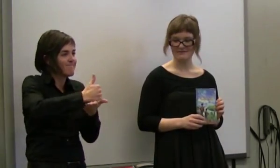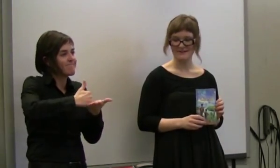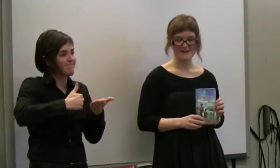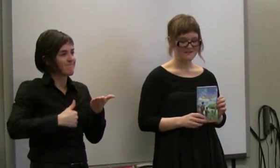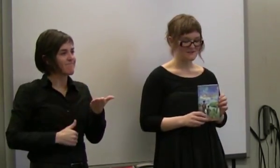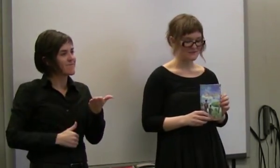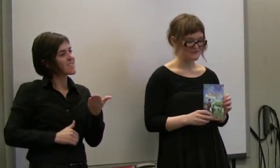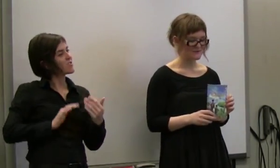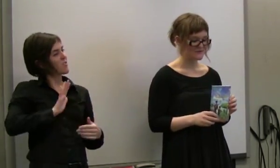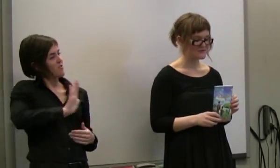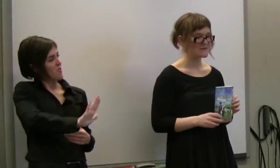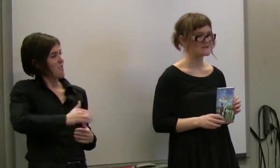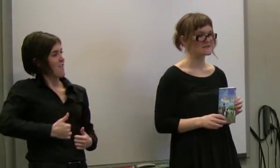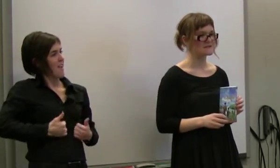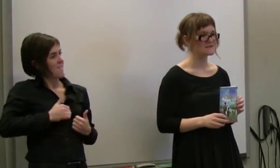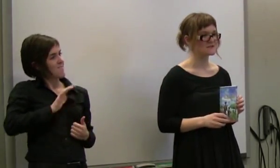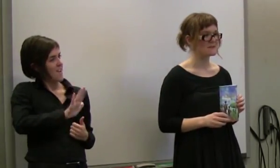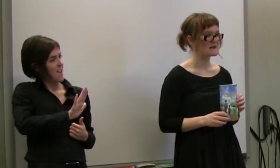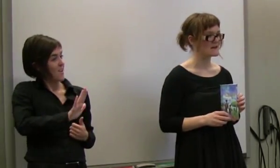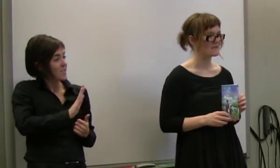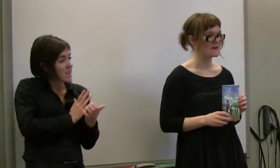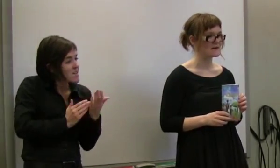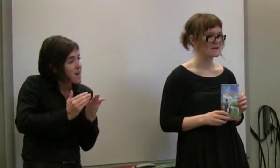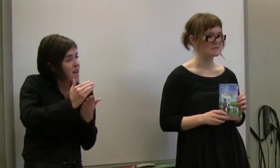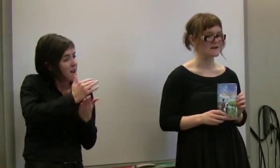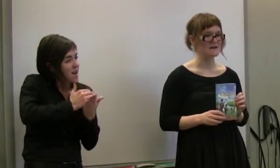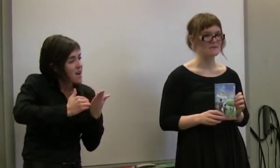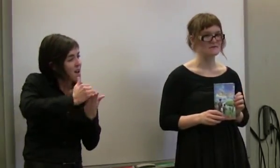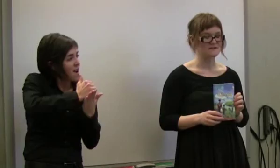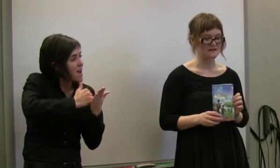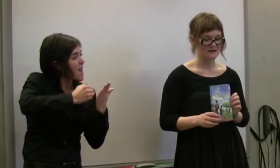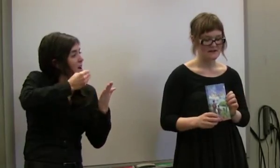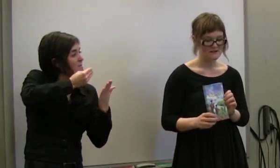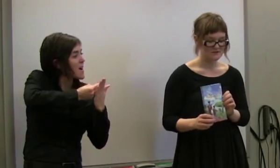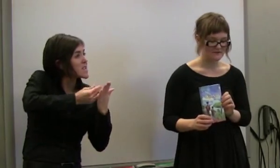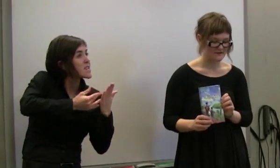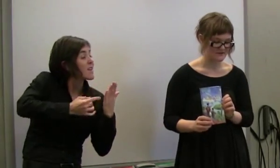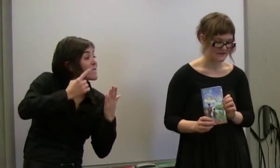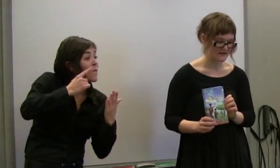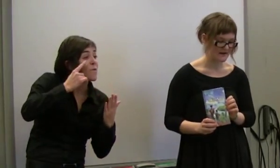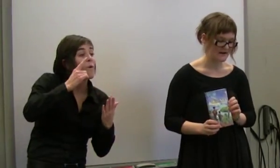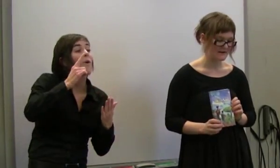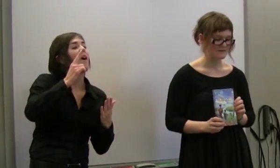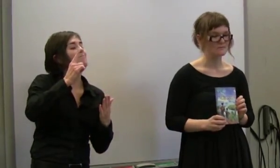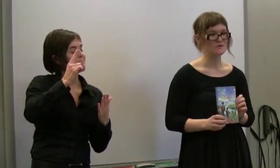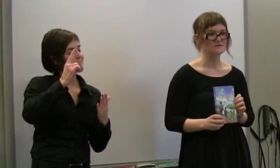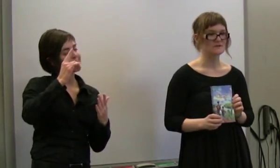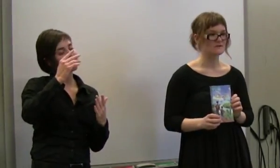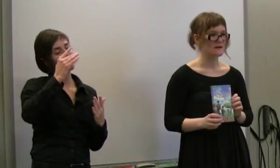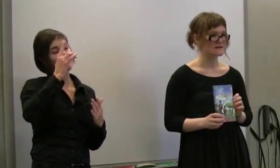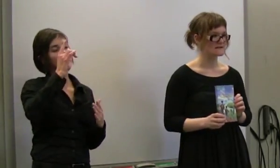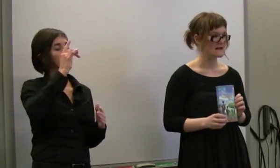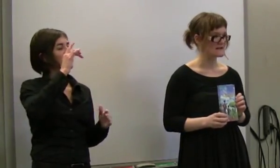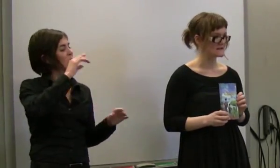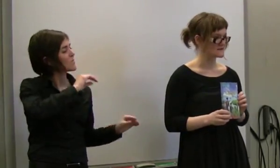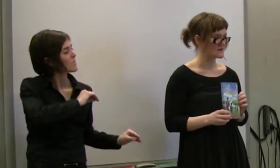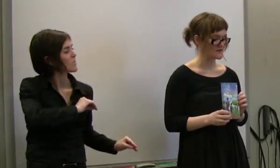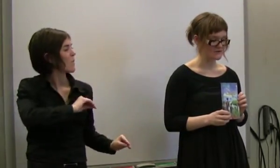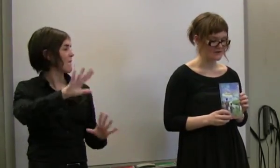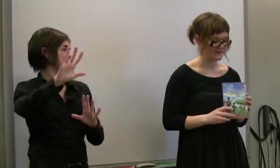Their dream is to make enough money playing music to start a new life